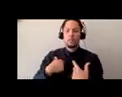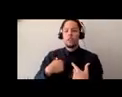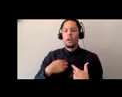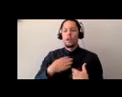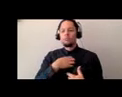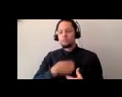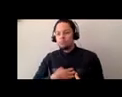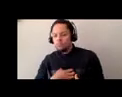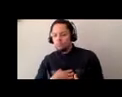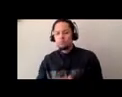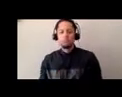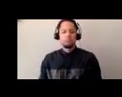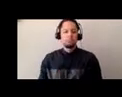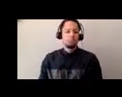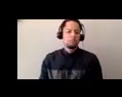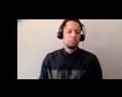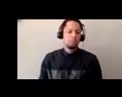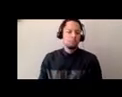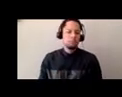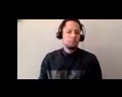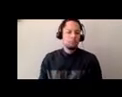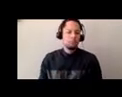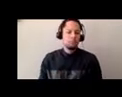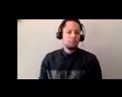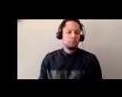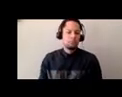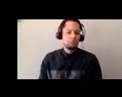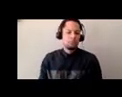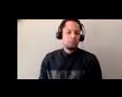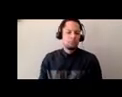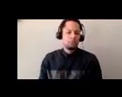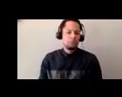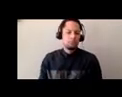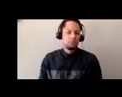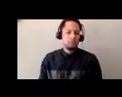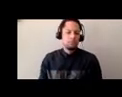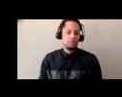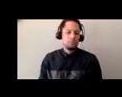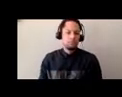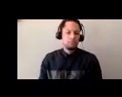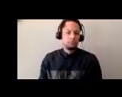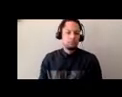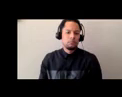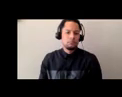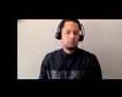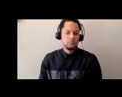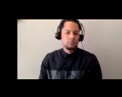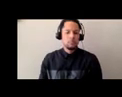And Victor is saying Butte County public health, health inclusion and affordabilities. Thank you.